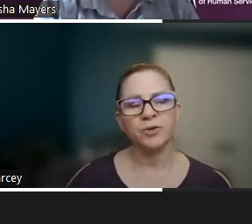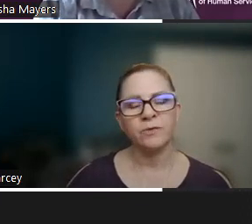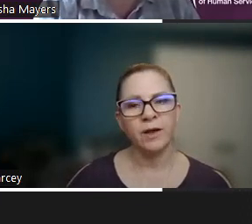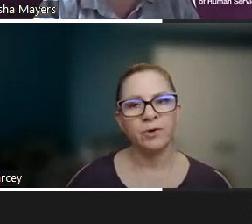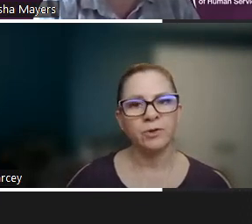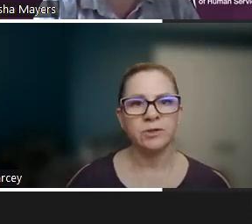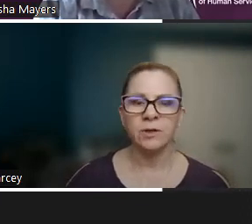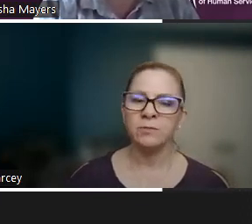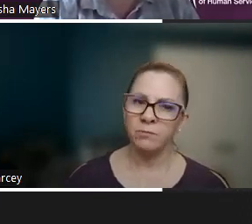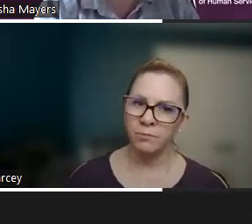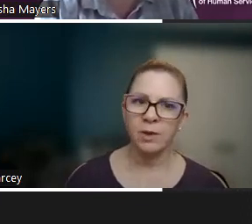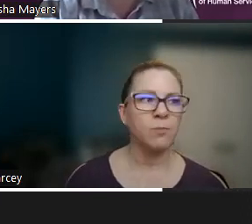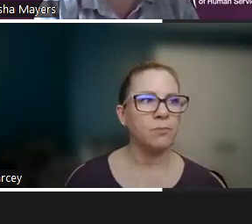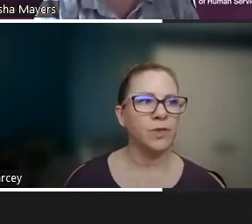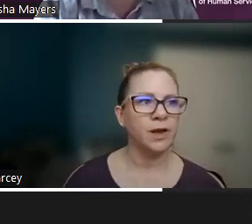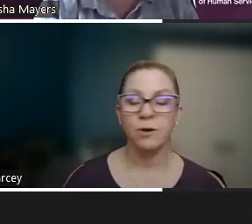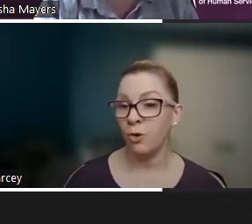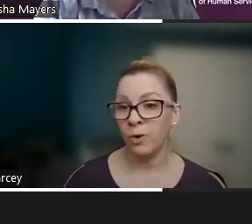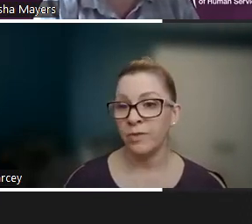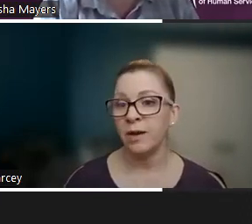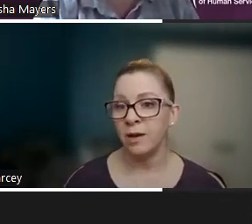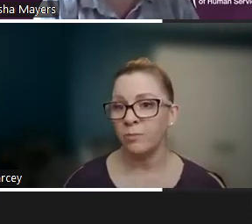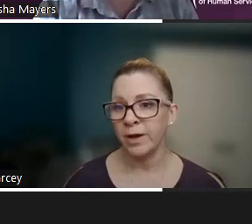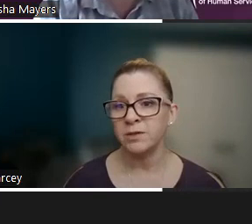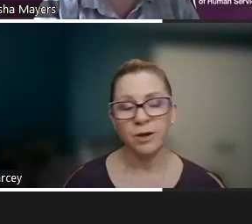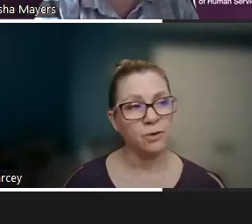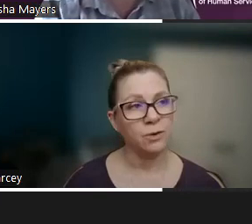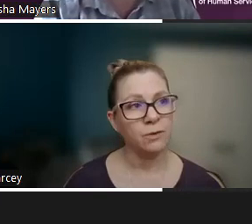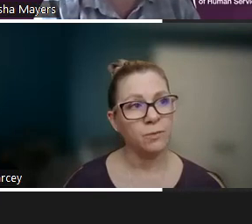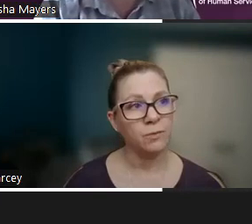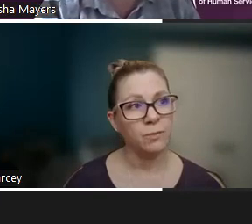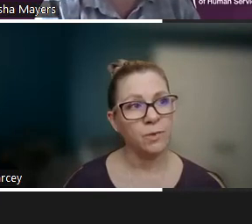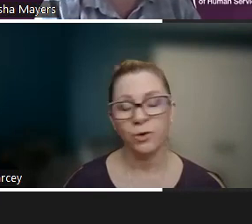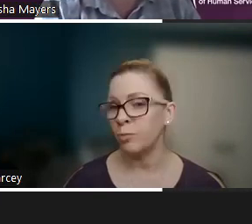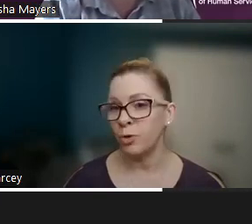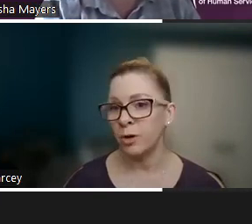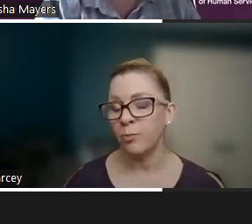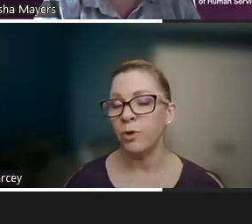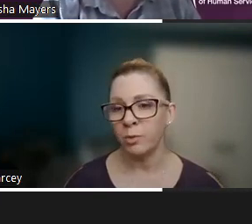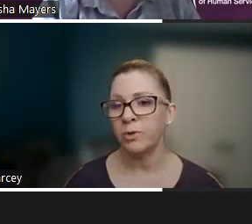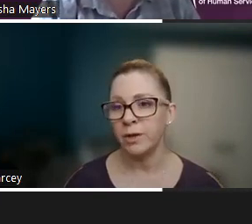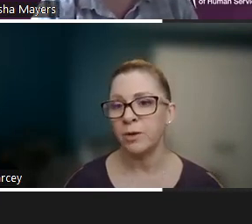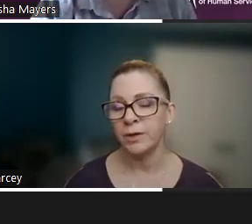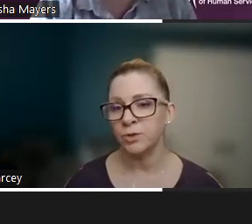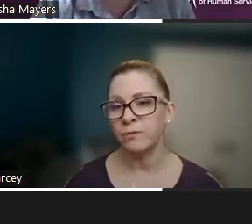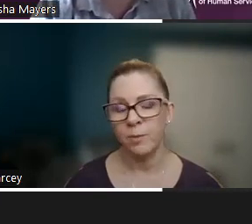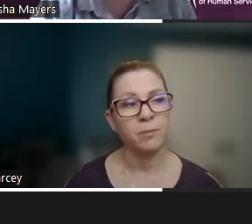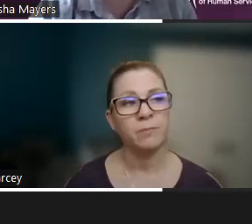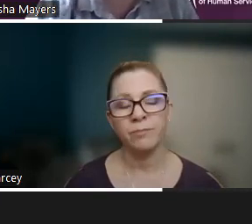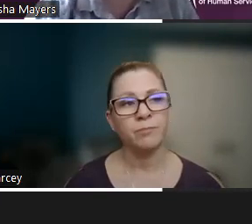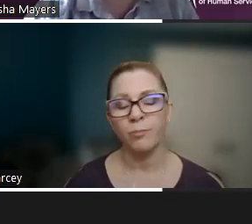AND SURVIVORS, THEY KNOW WHAT THEY NEED BEST, AND THEIR COMMUNITY PROBABLY CAN SERVE THEM